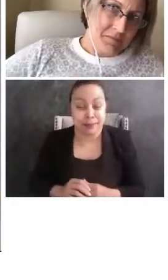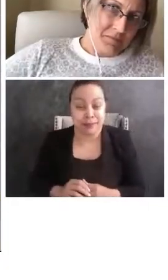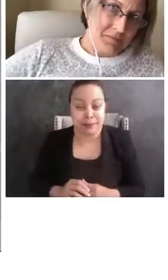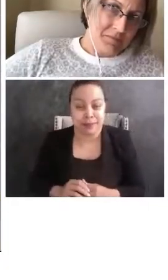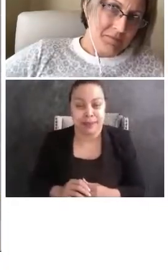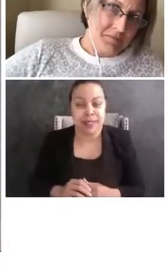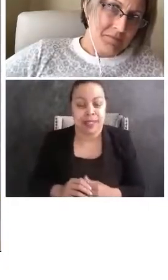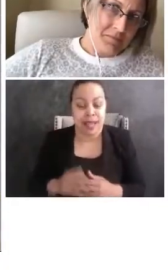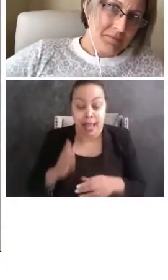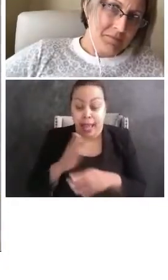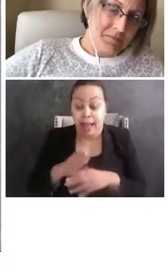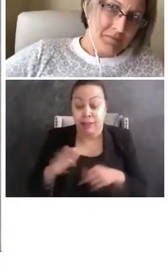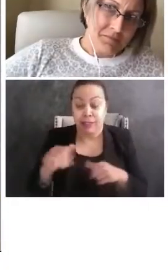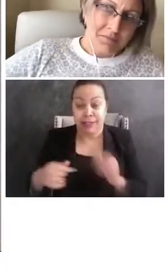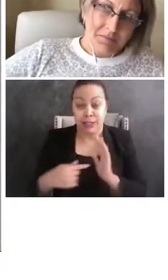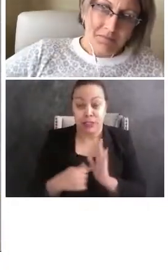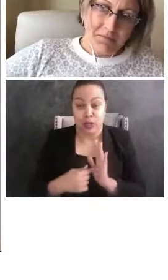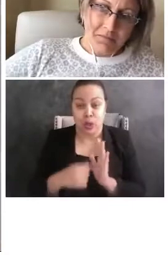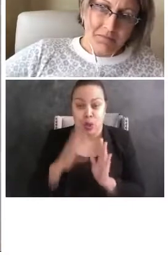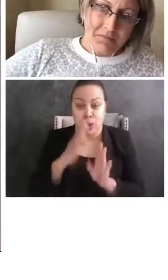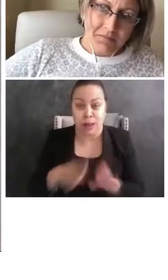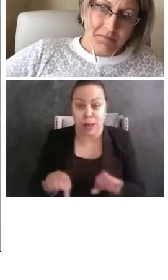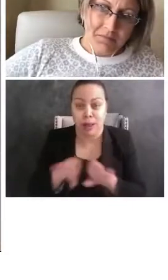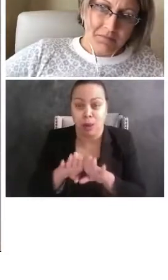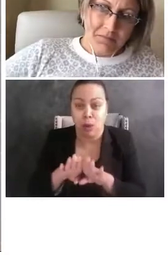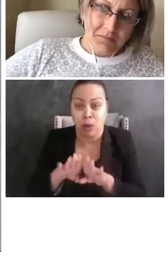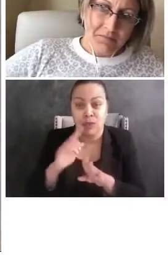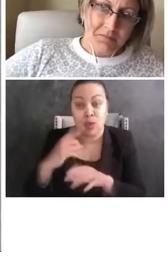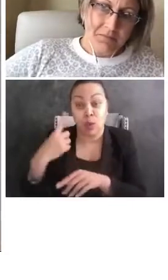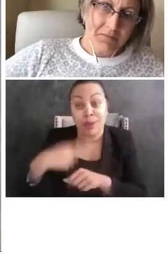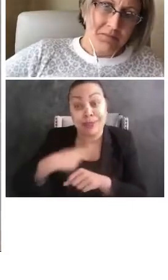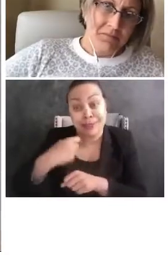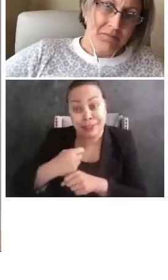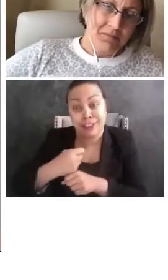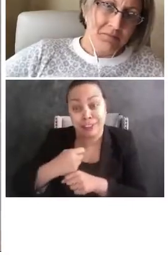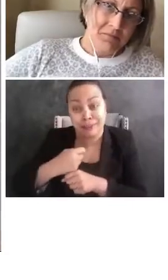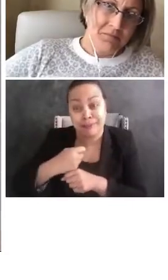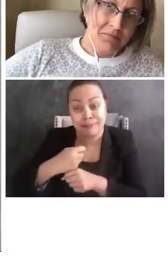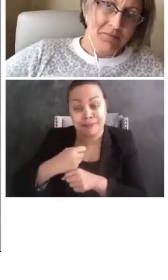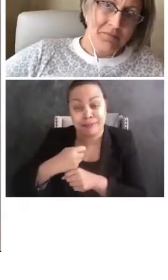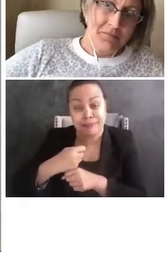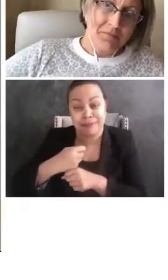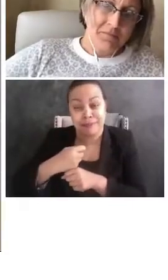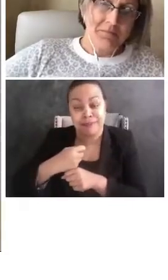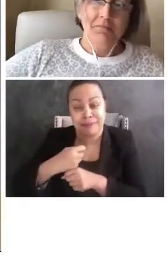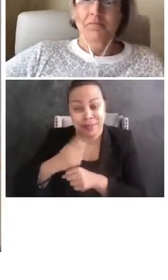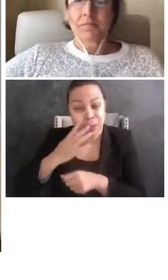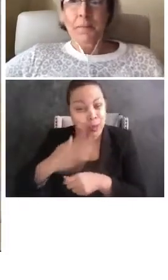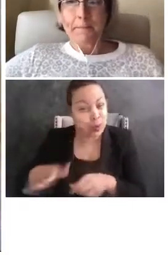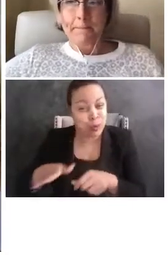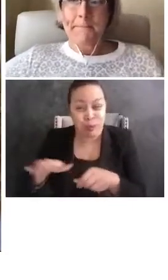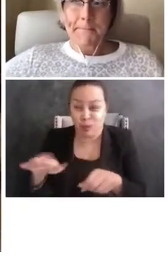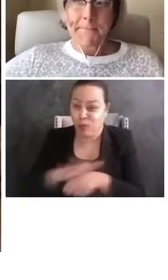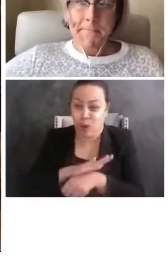this exhibition, the Peale will be closed for approximately a year, being totally renovated.